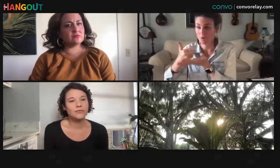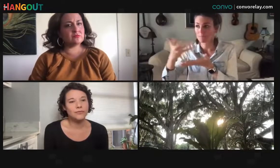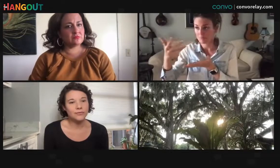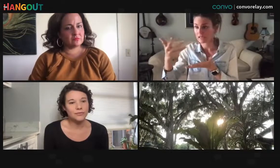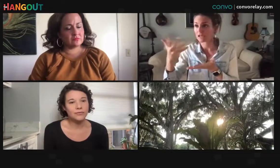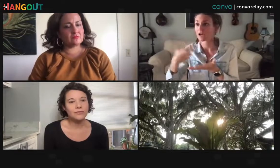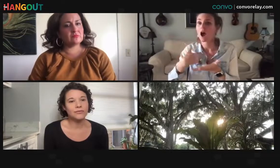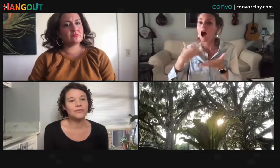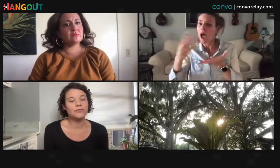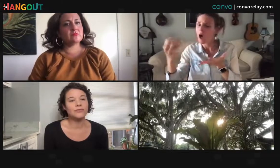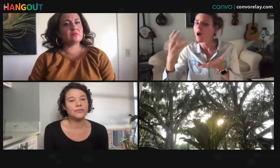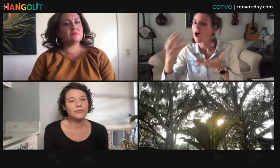and forest therapy